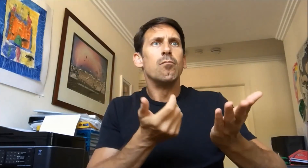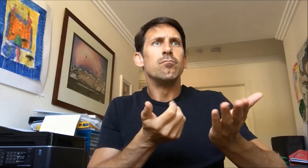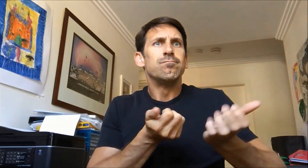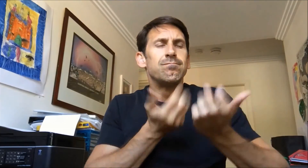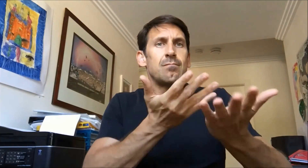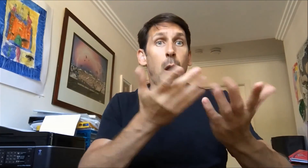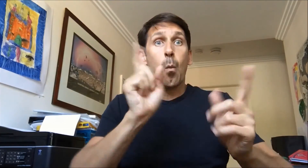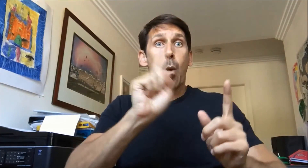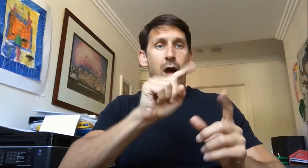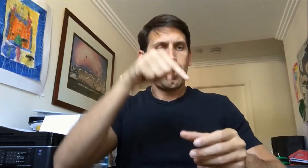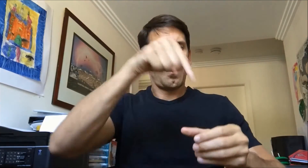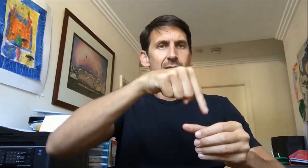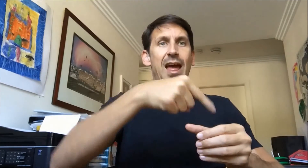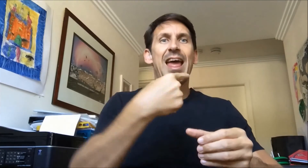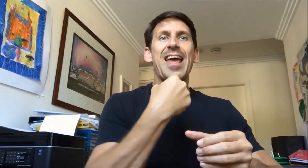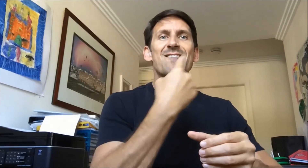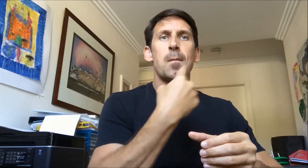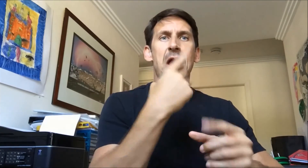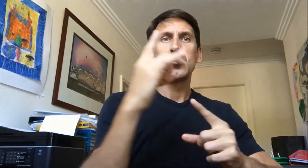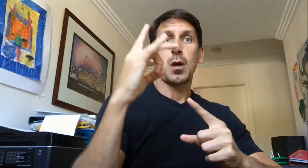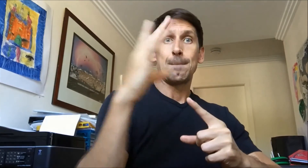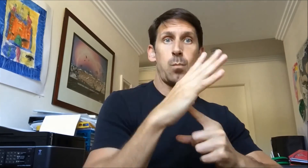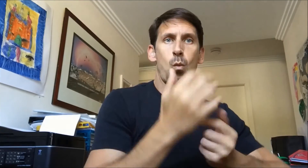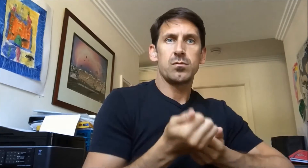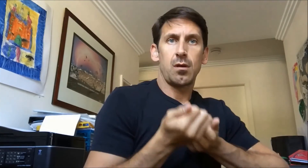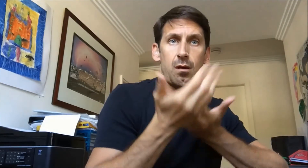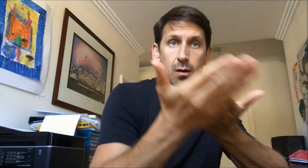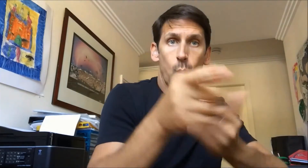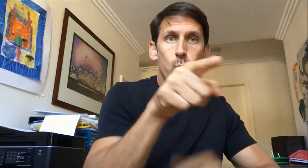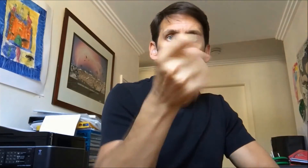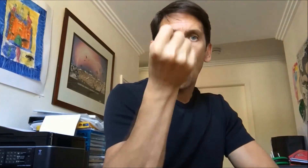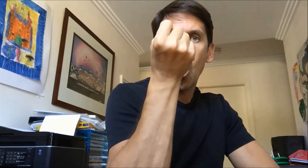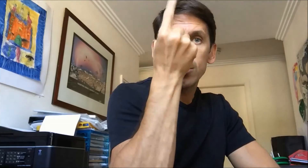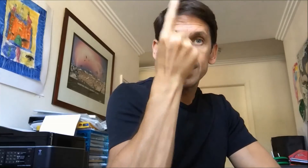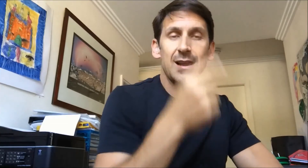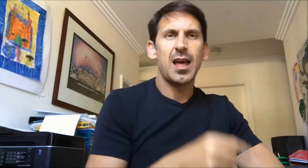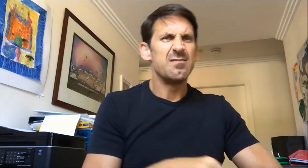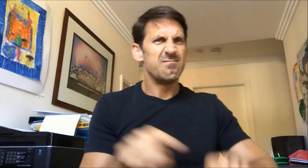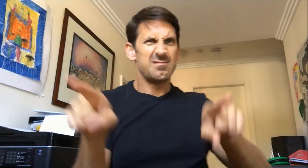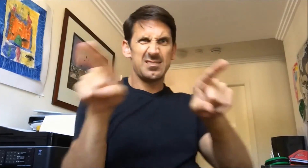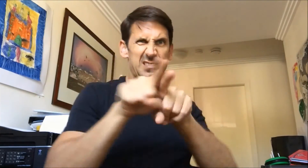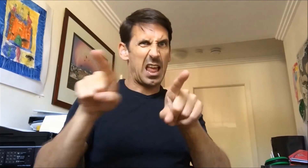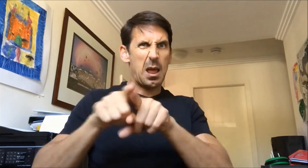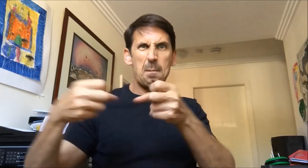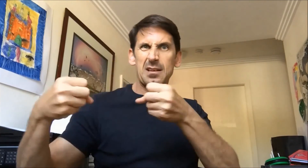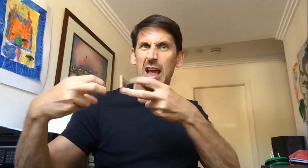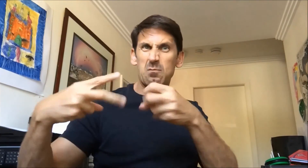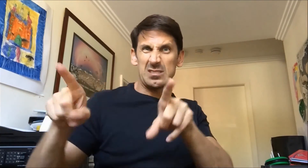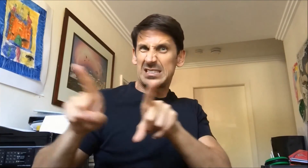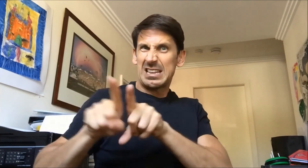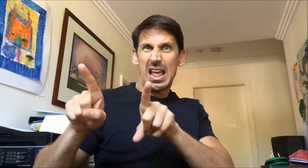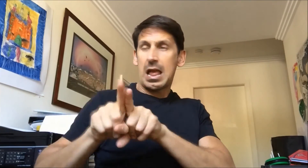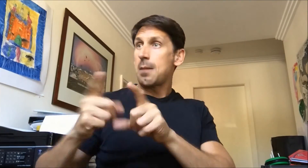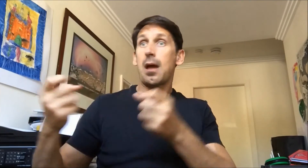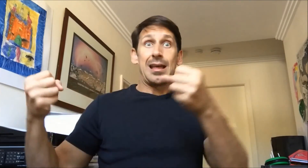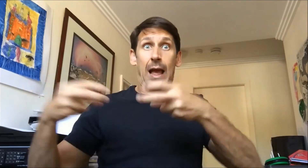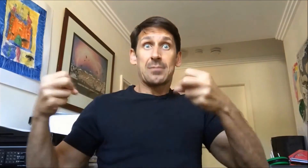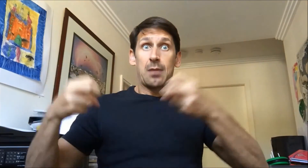to summarise and make sure that the main information points are all included and understood. This is the same for live captioning.